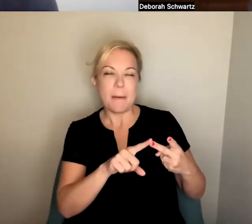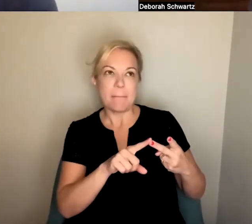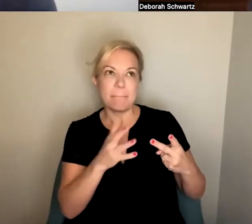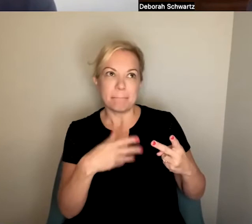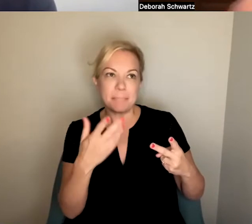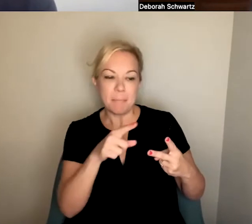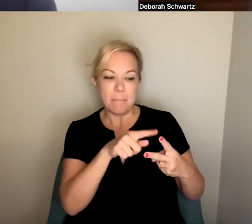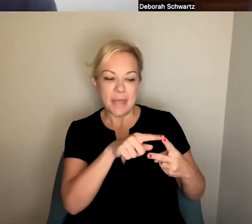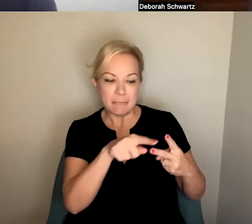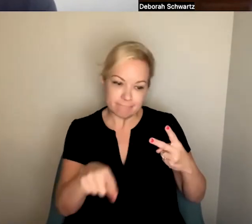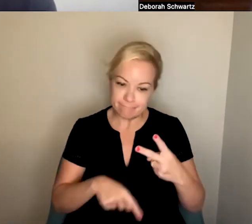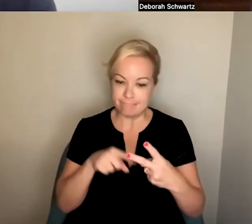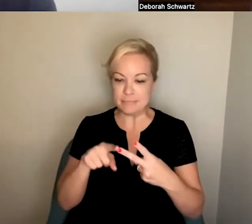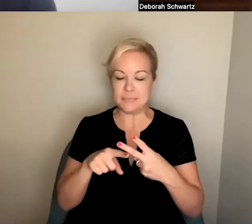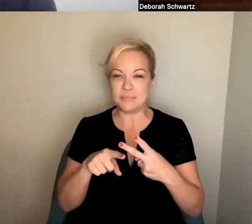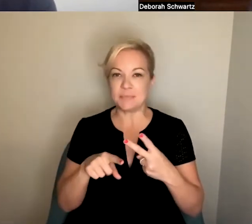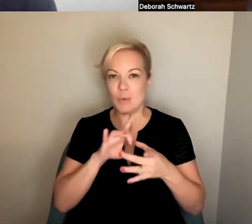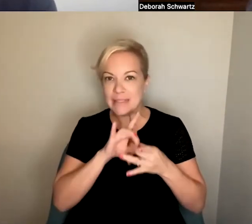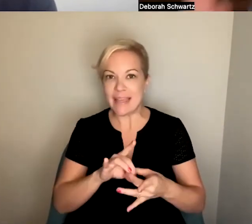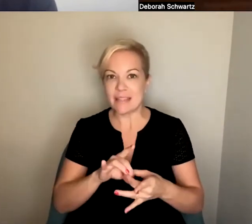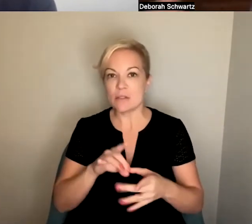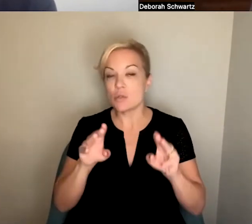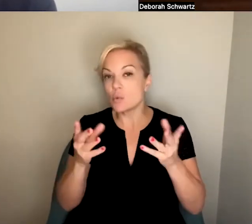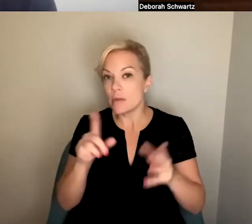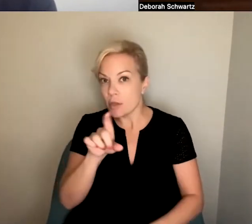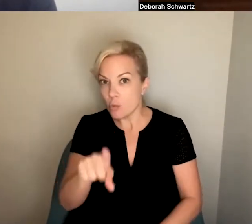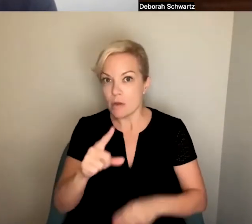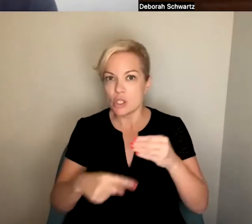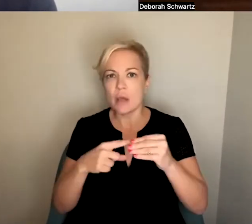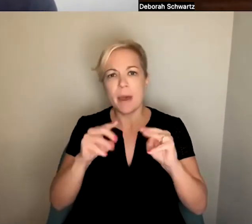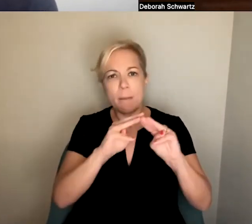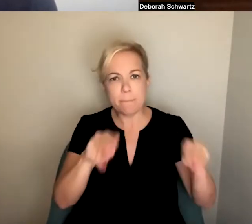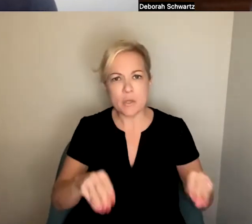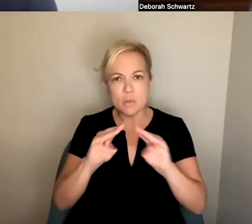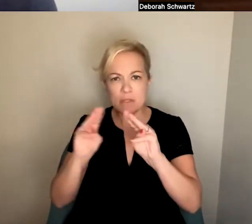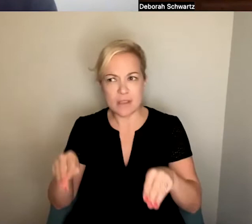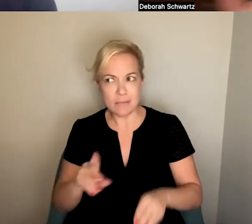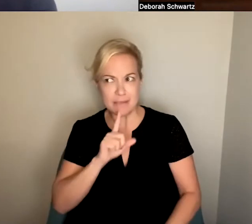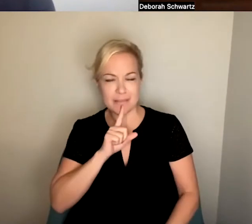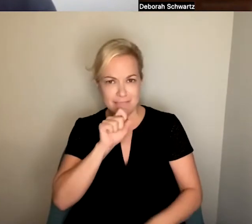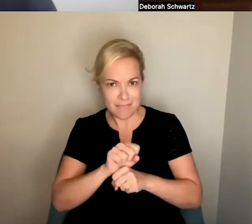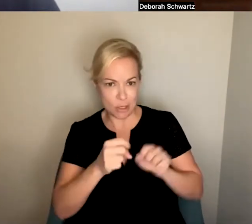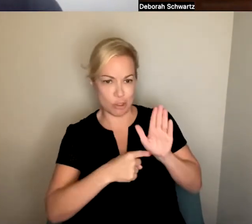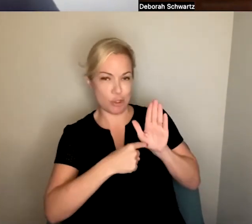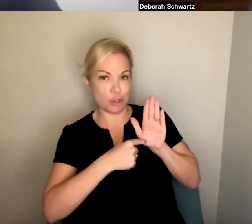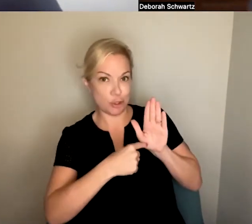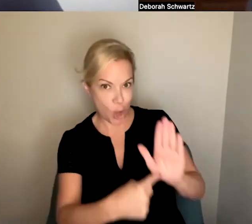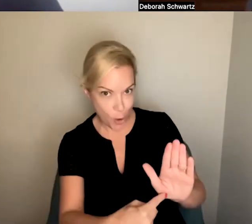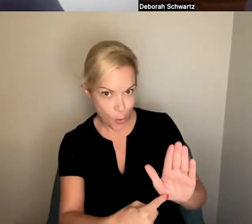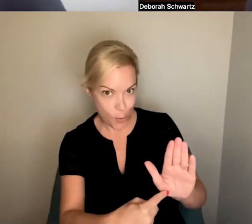to the question of how museums actually represent labor history in their public-facing work, so,